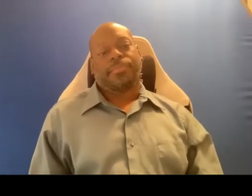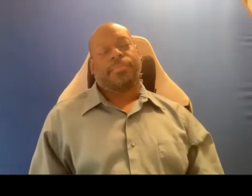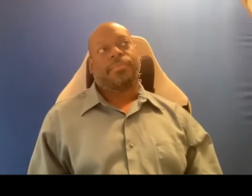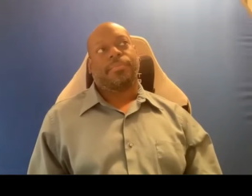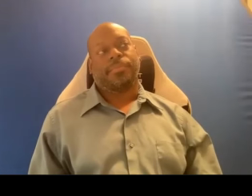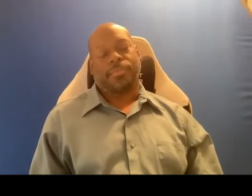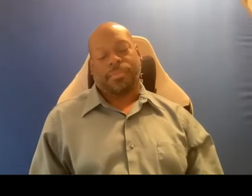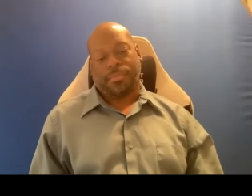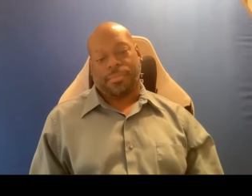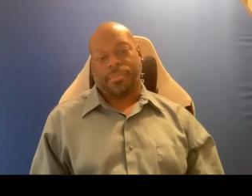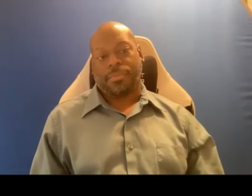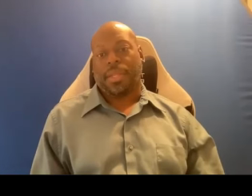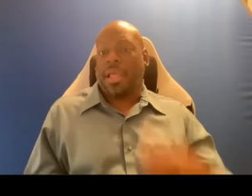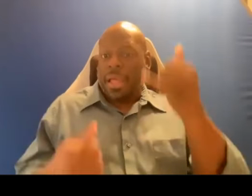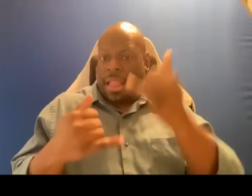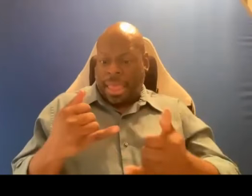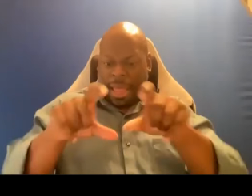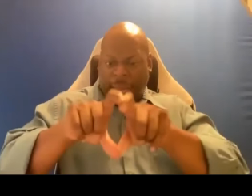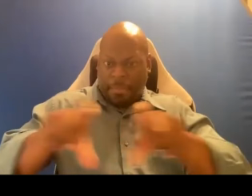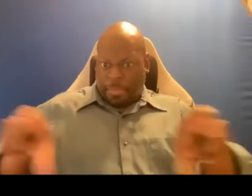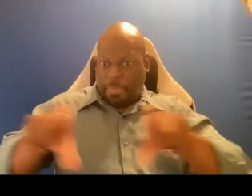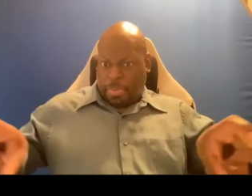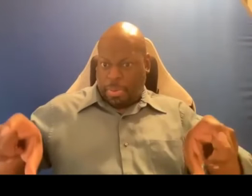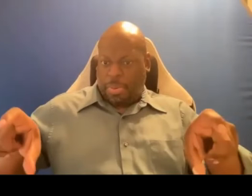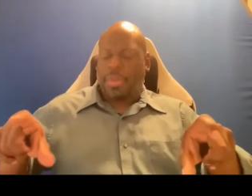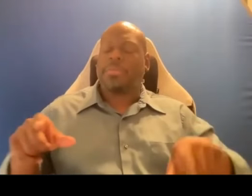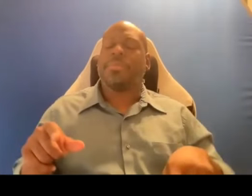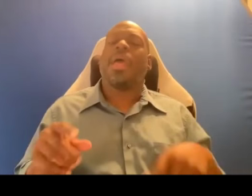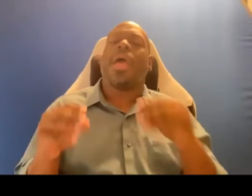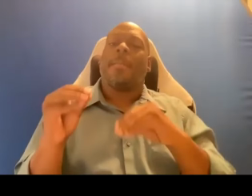The final row of the document provides further clarification regarding the